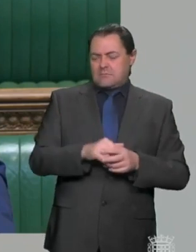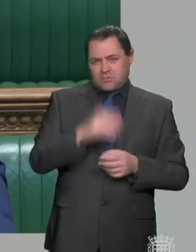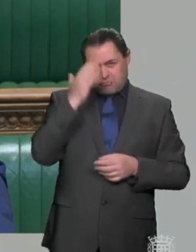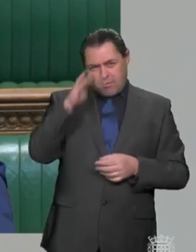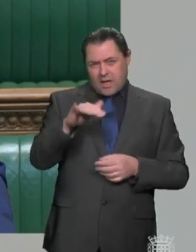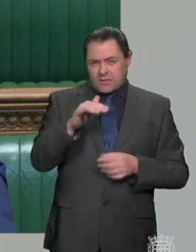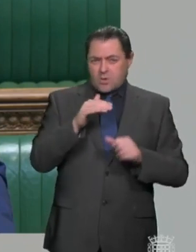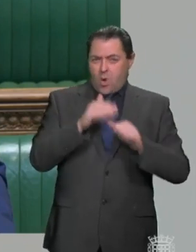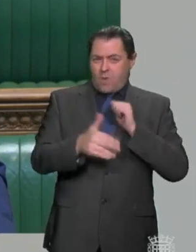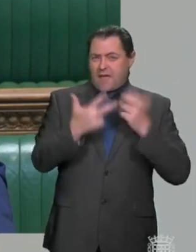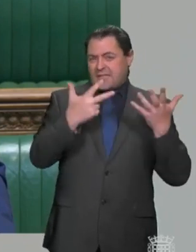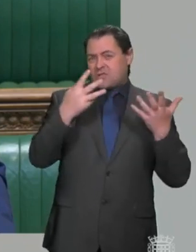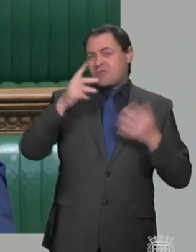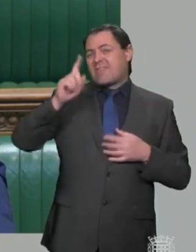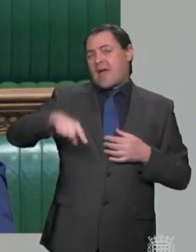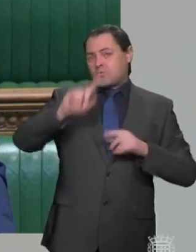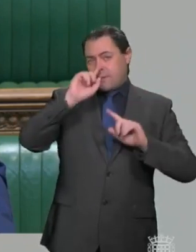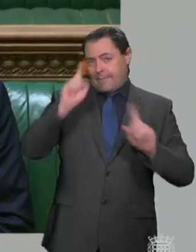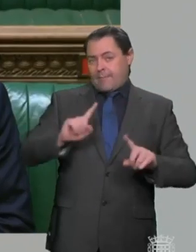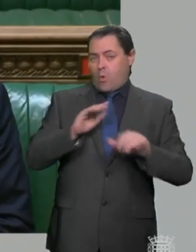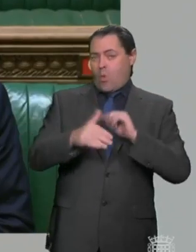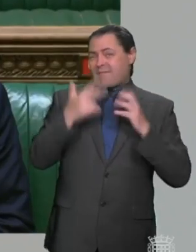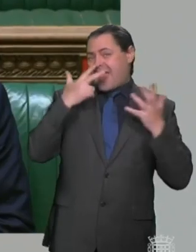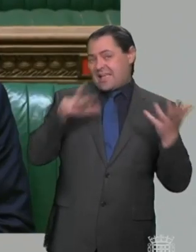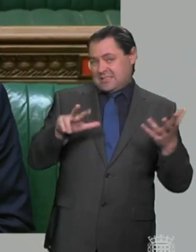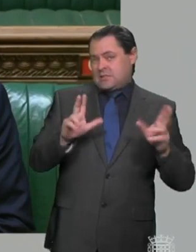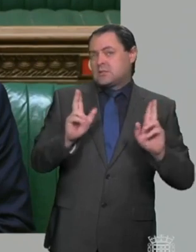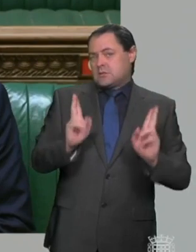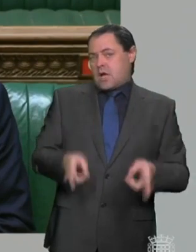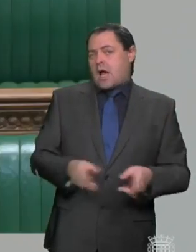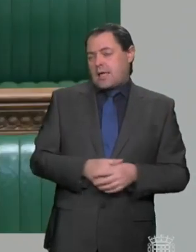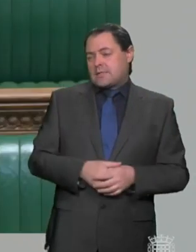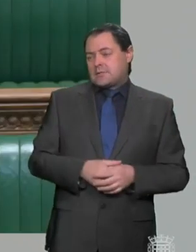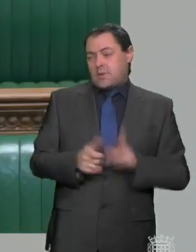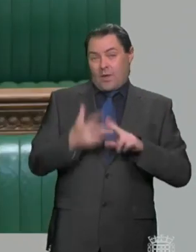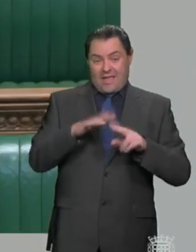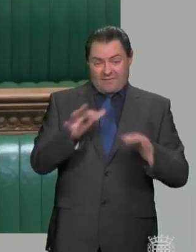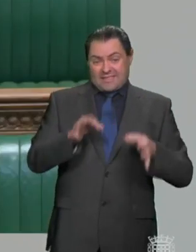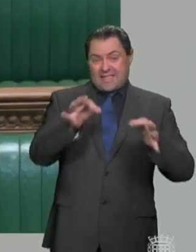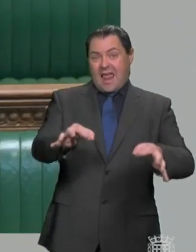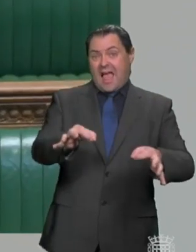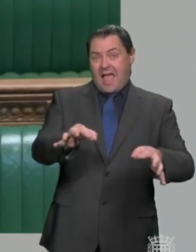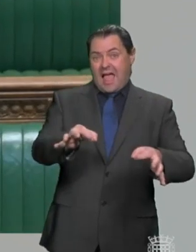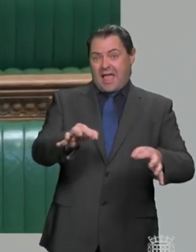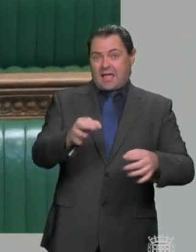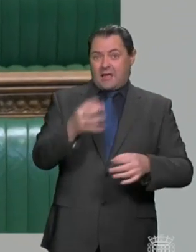over 80 have lost their lives to this virus and that his decision to delay for 40 days,